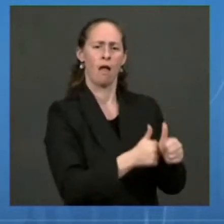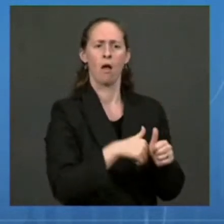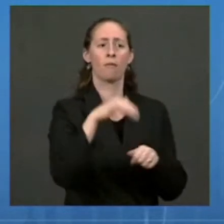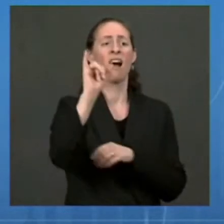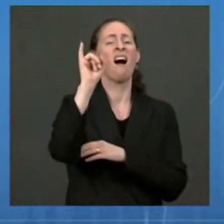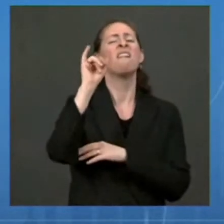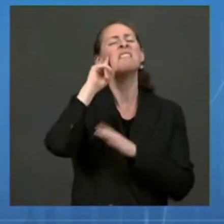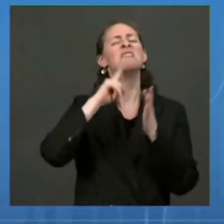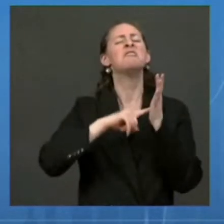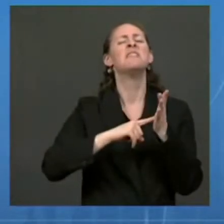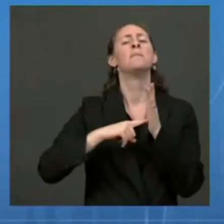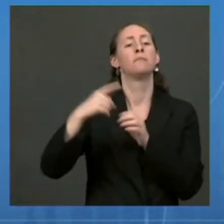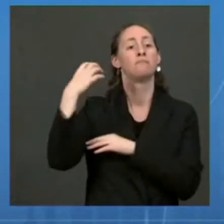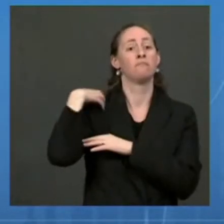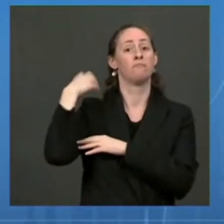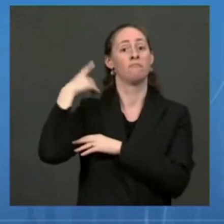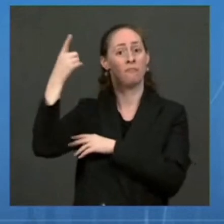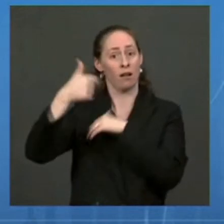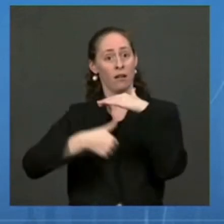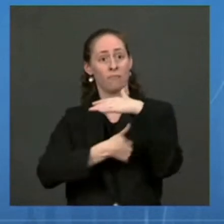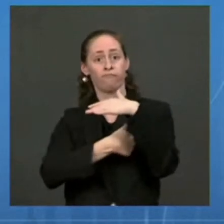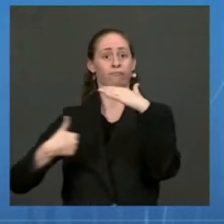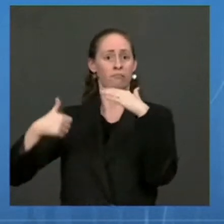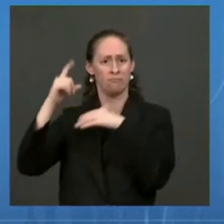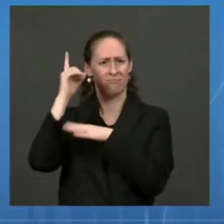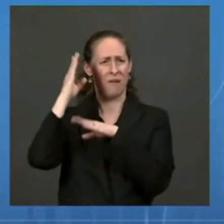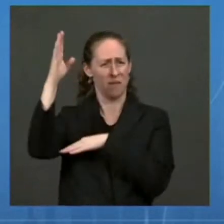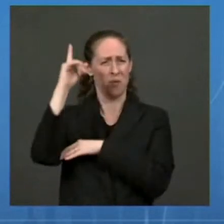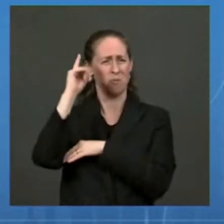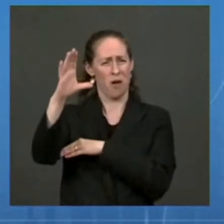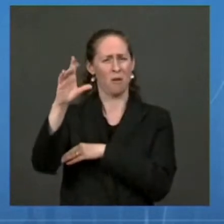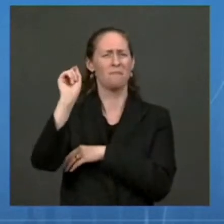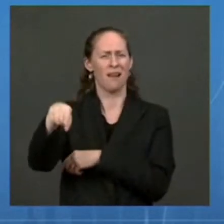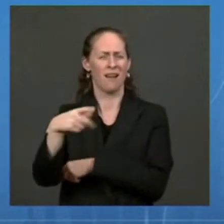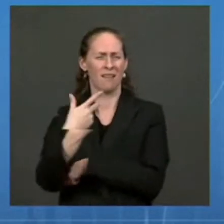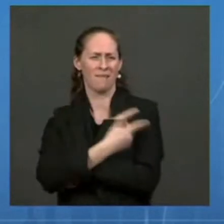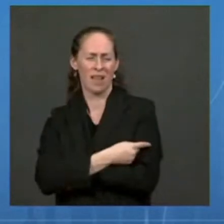EMERGENCY TEMPORARY STANDARD TO COVER EMPLOYEES WITH OVER 100